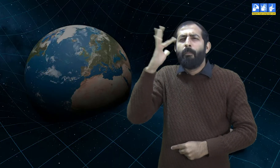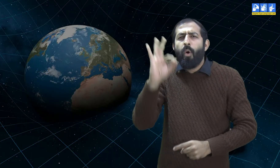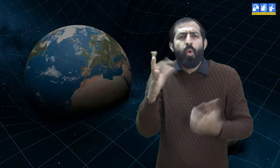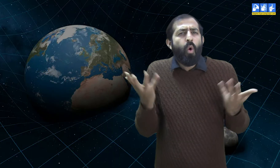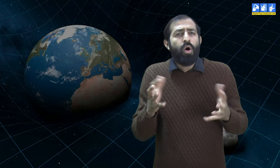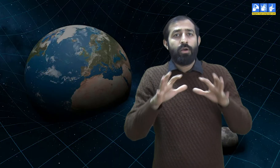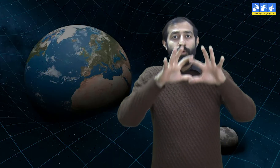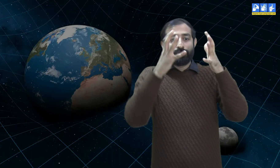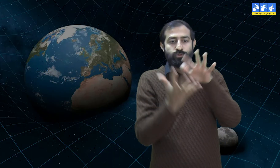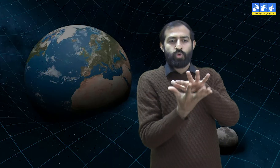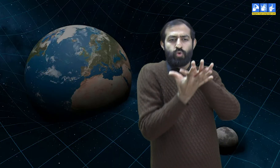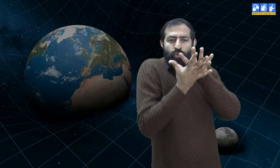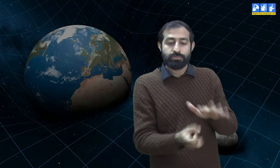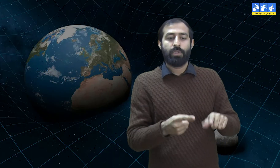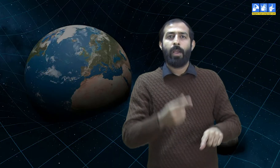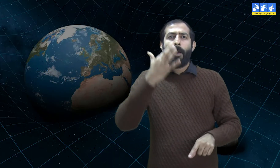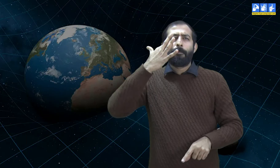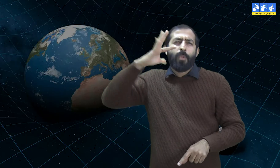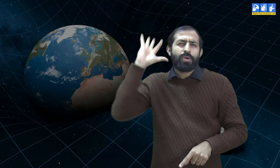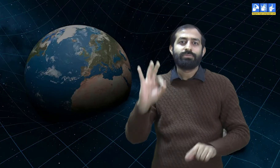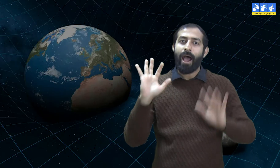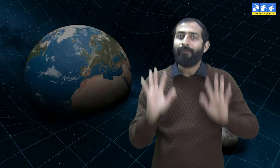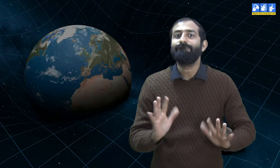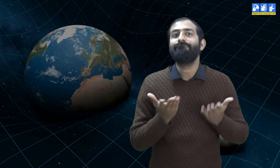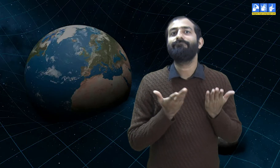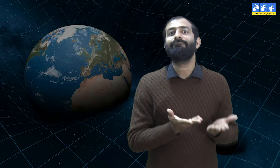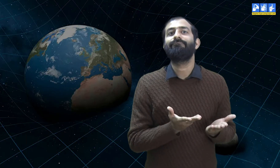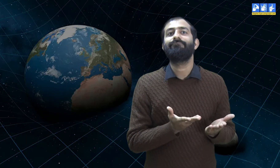Hence the force of gravity is very important.